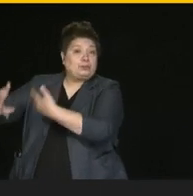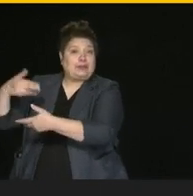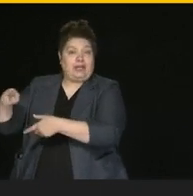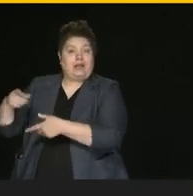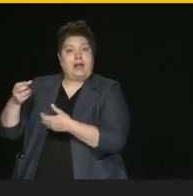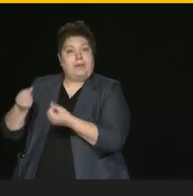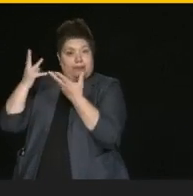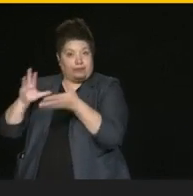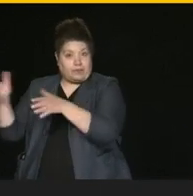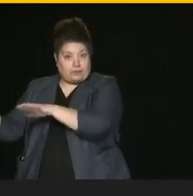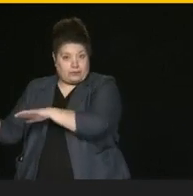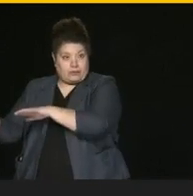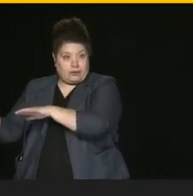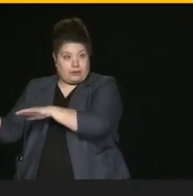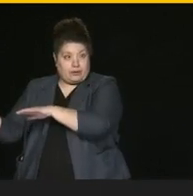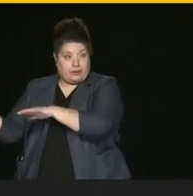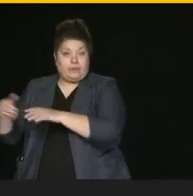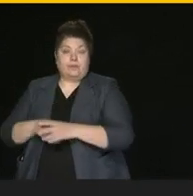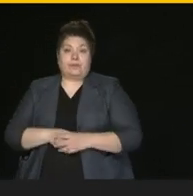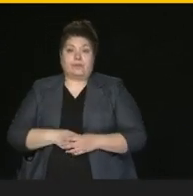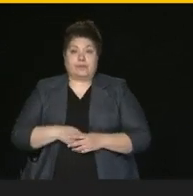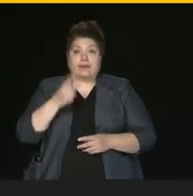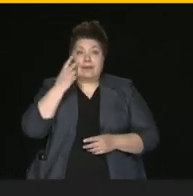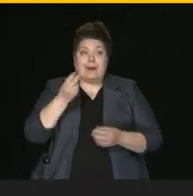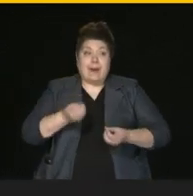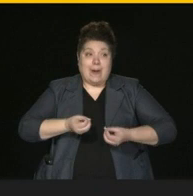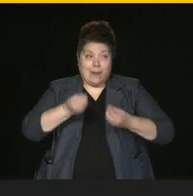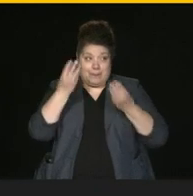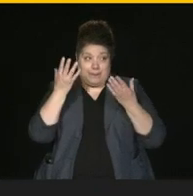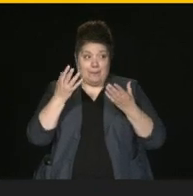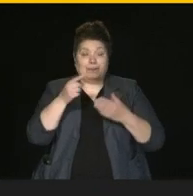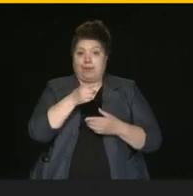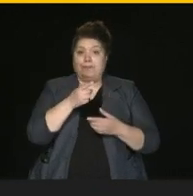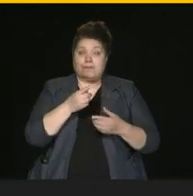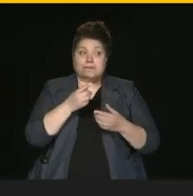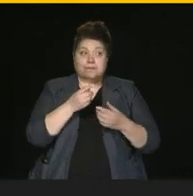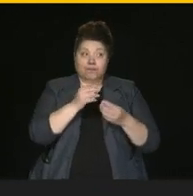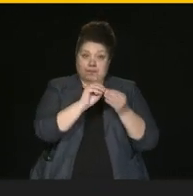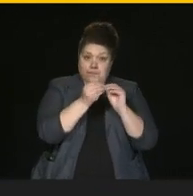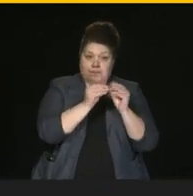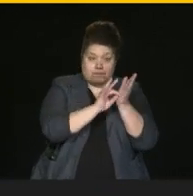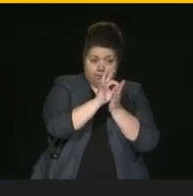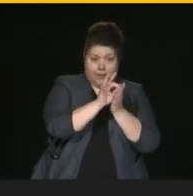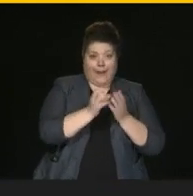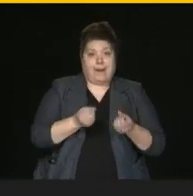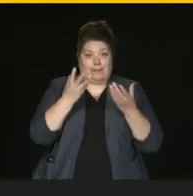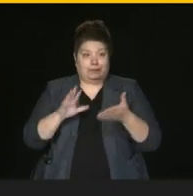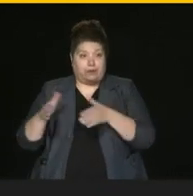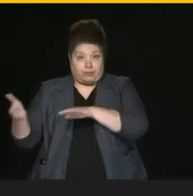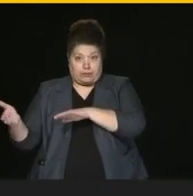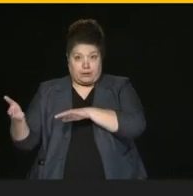POPULATION INFECTED AND ON THE Y AXIS THE NUMBER OF DEATHS.